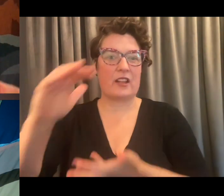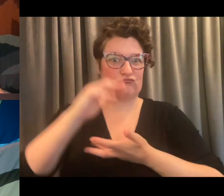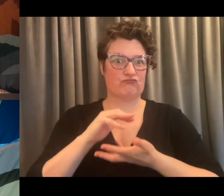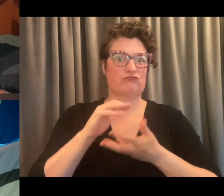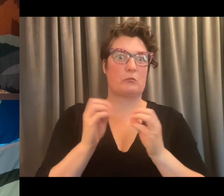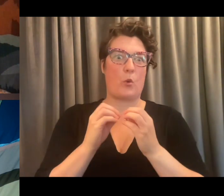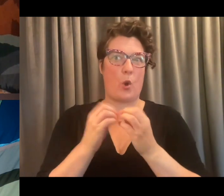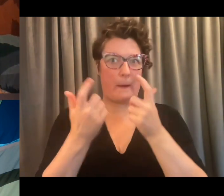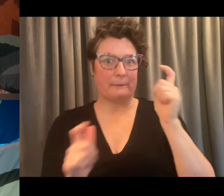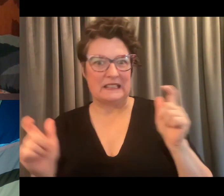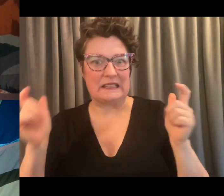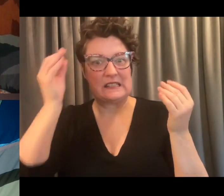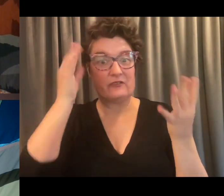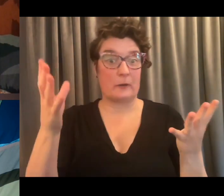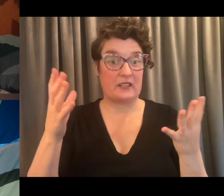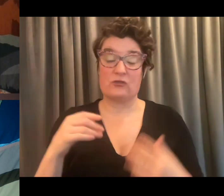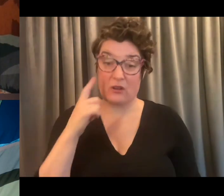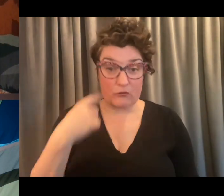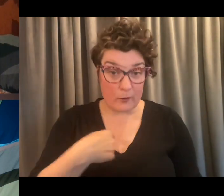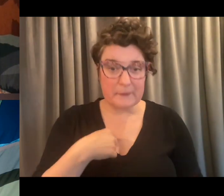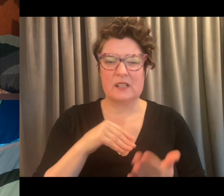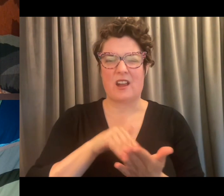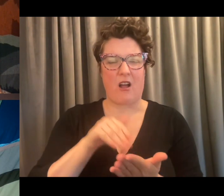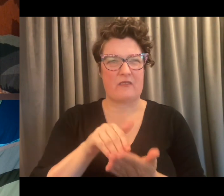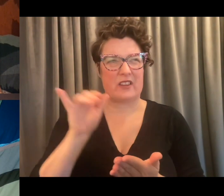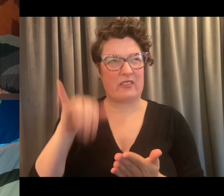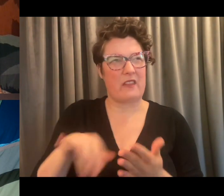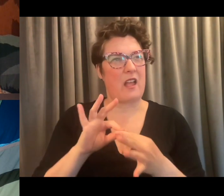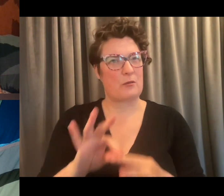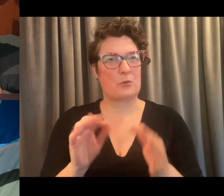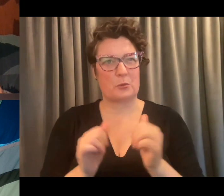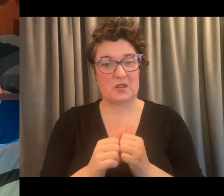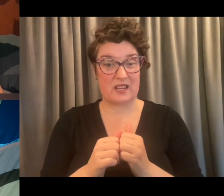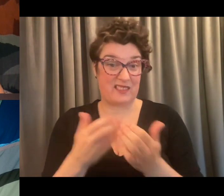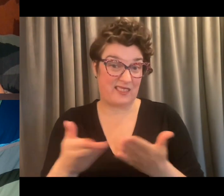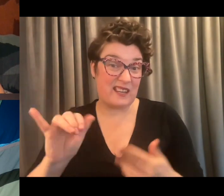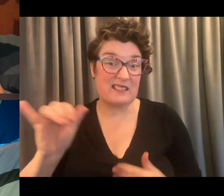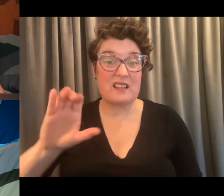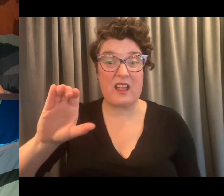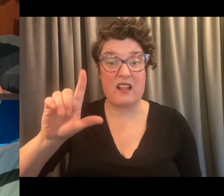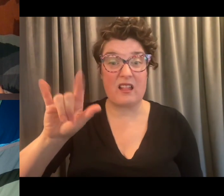And for me, often it has to do with, you know, things like climate justice and